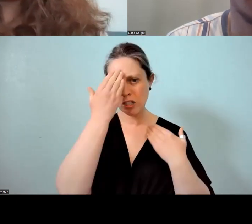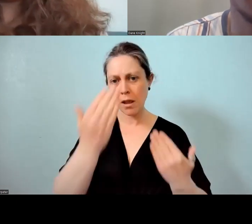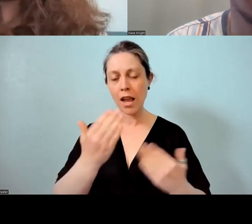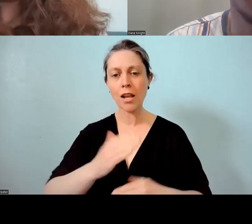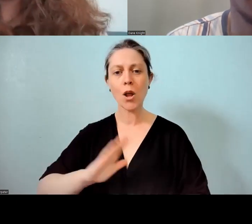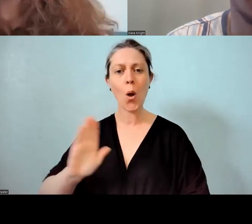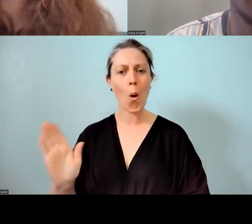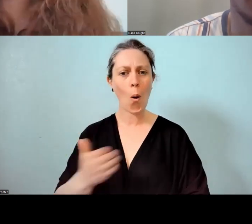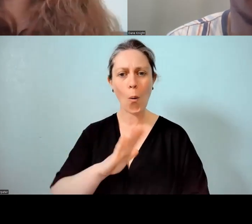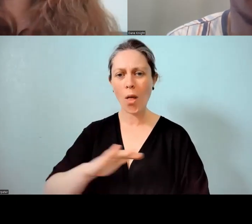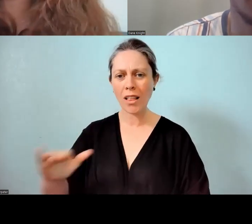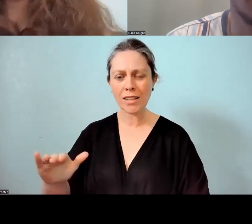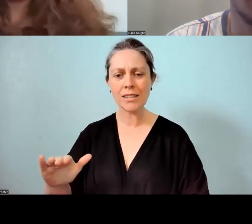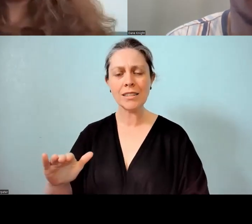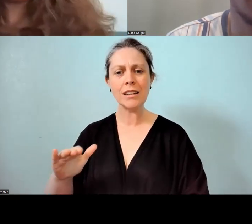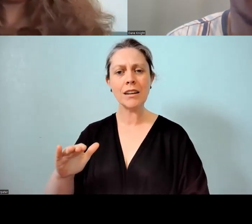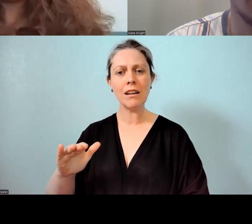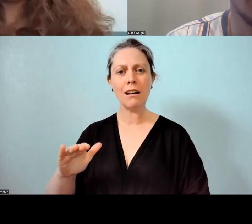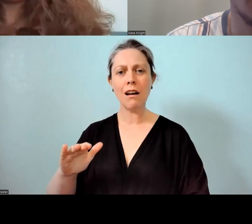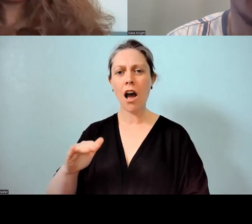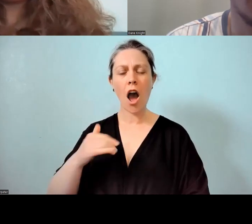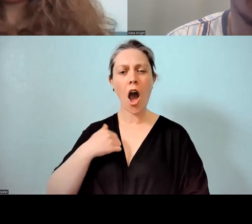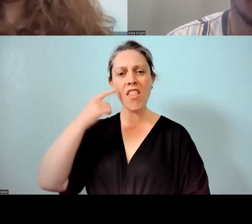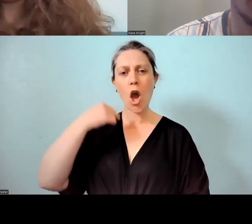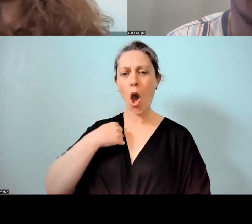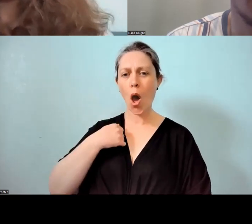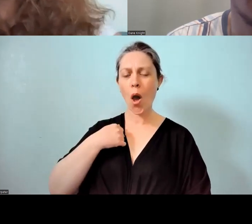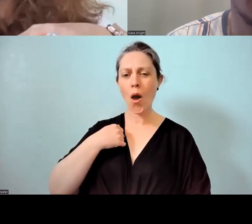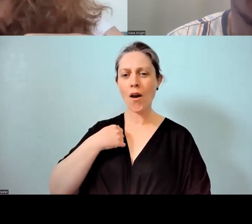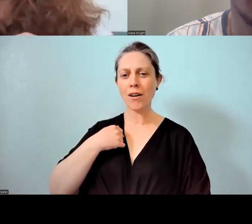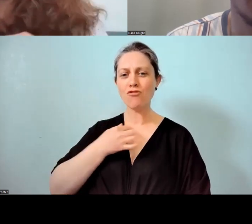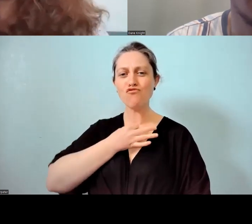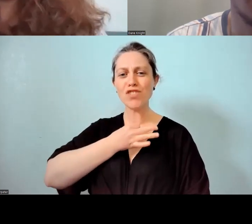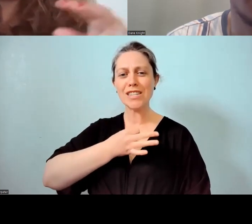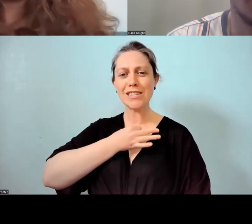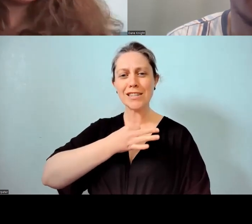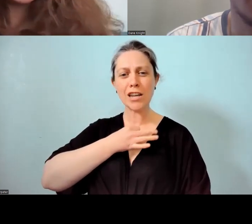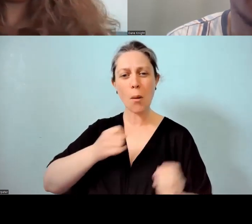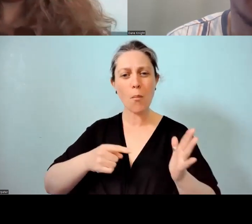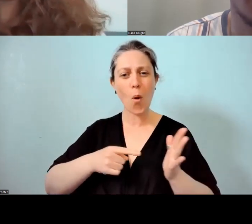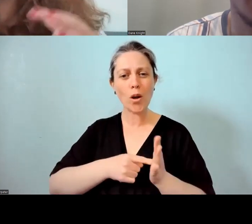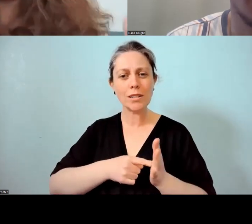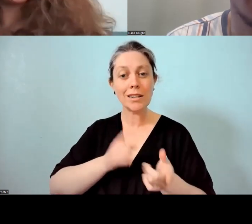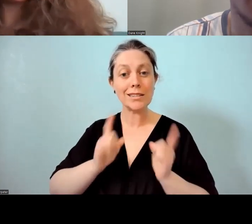sometimes as a parent I've realised I haven't afforded my children that risk. It's kind of, you know, we sometimes tend to be risk averse